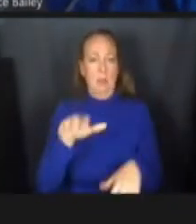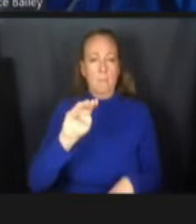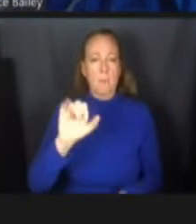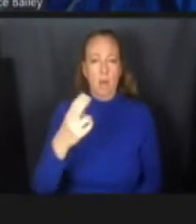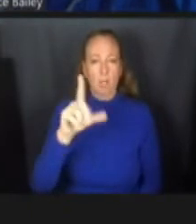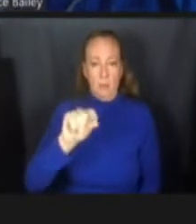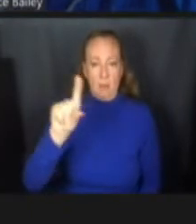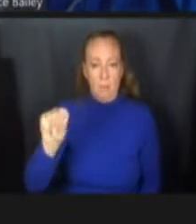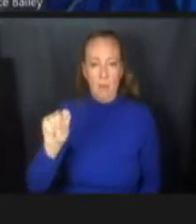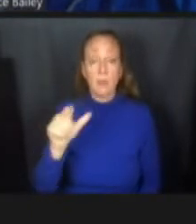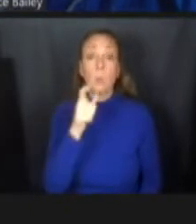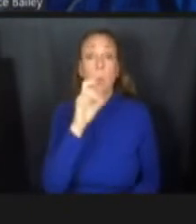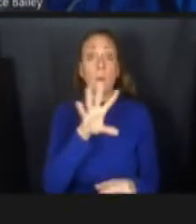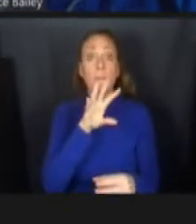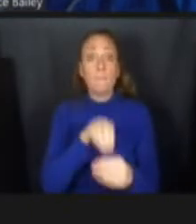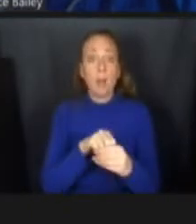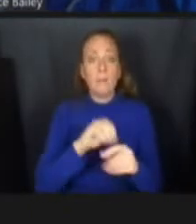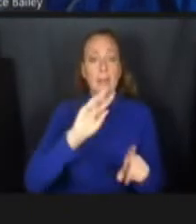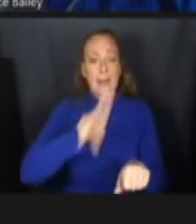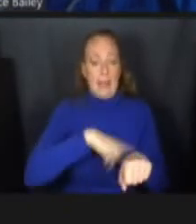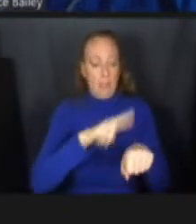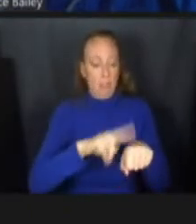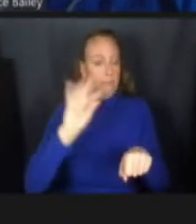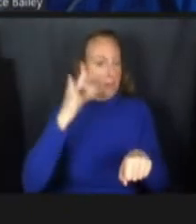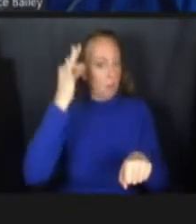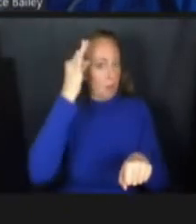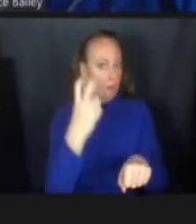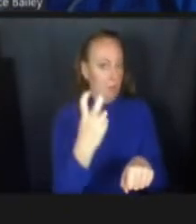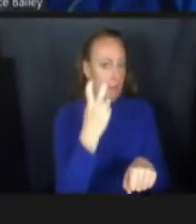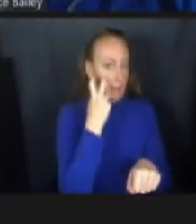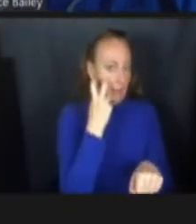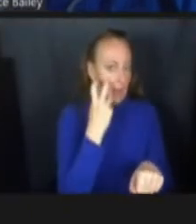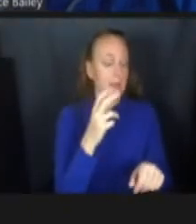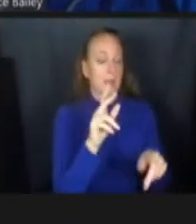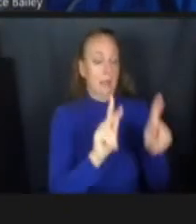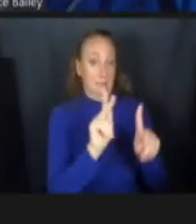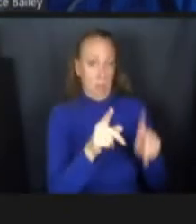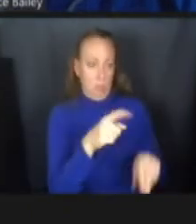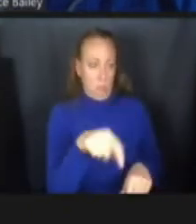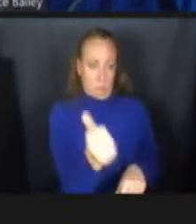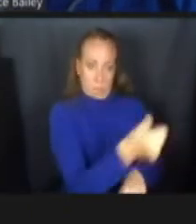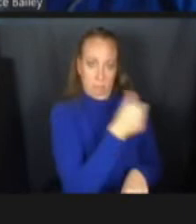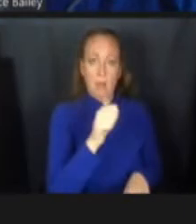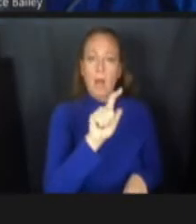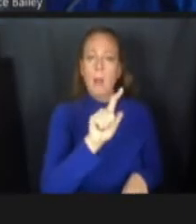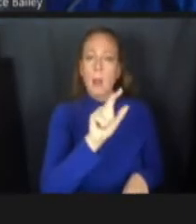for the blind individuals who are also low vision and social security administration.